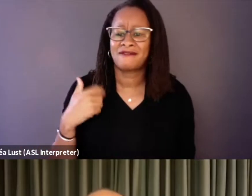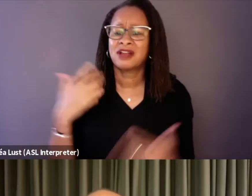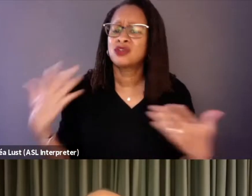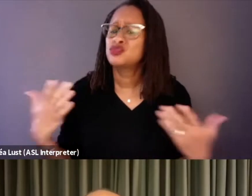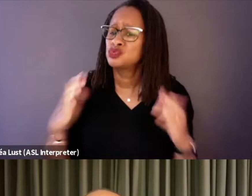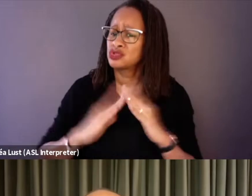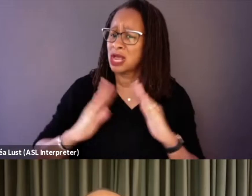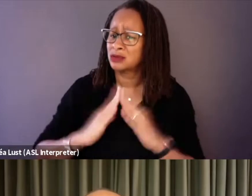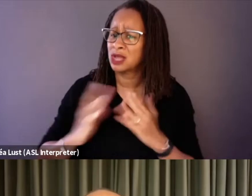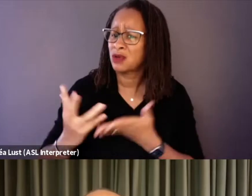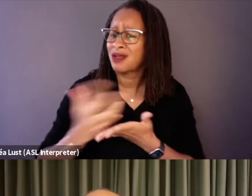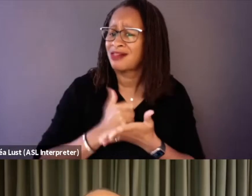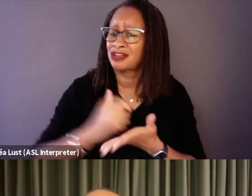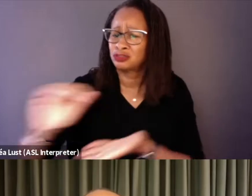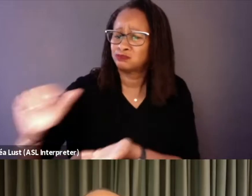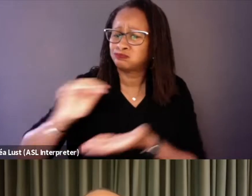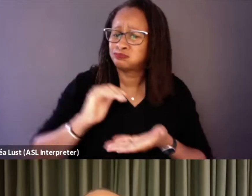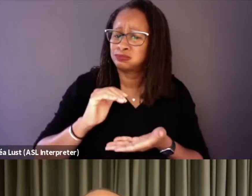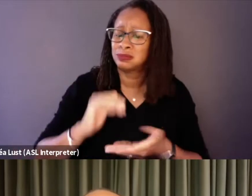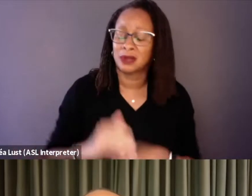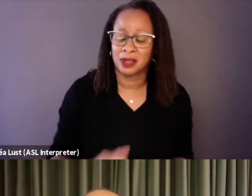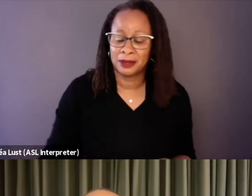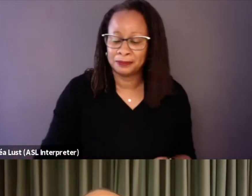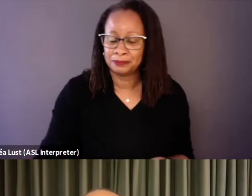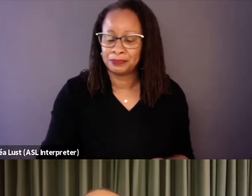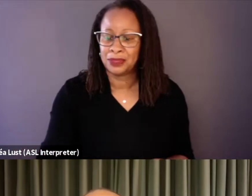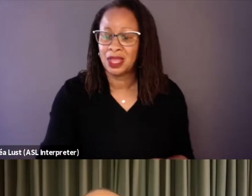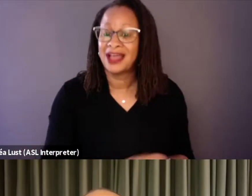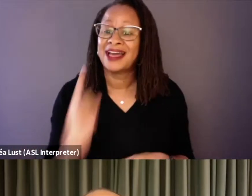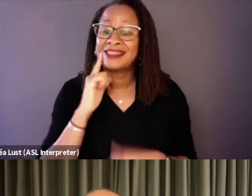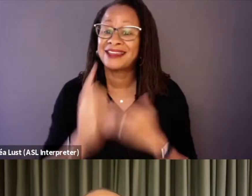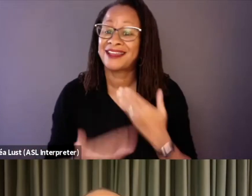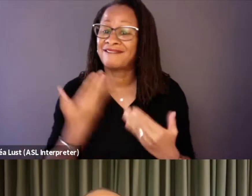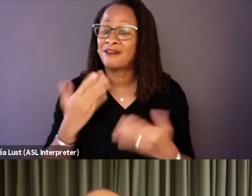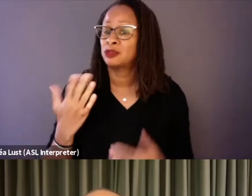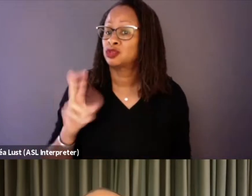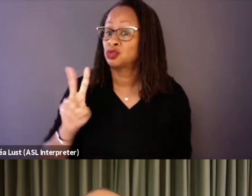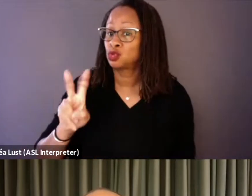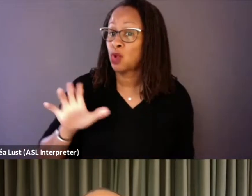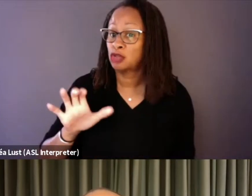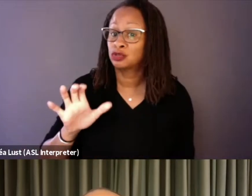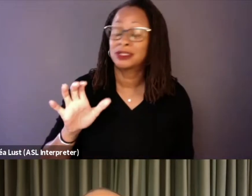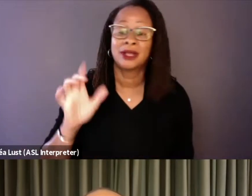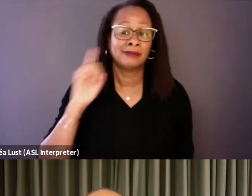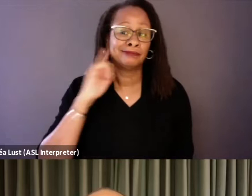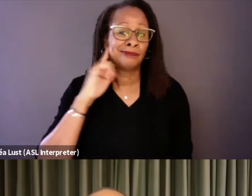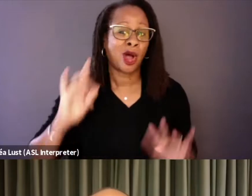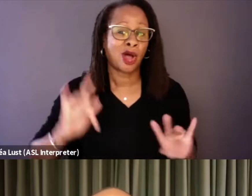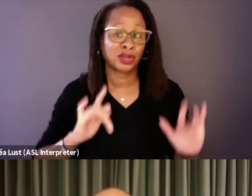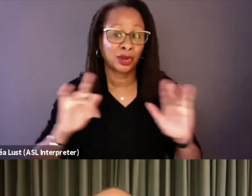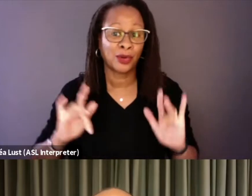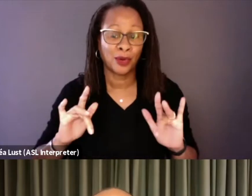And so they had, I think, nearly 200 audio cassettes that were David's tape journals